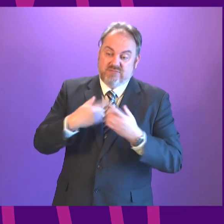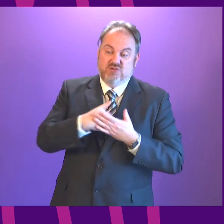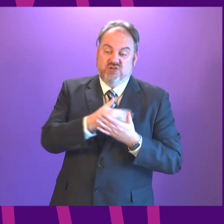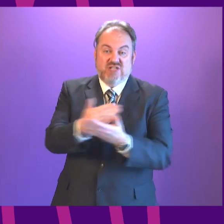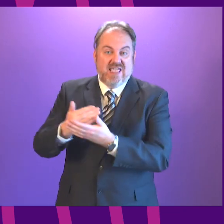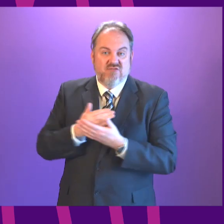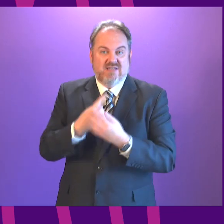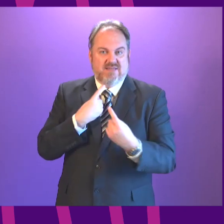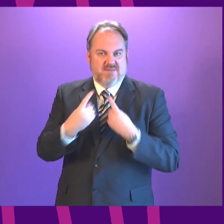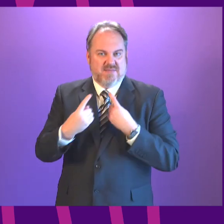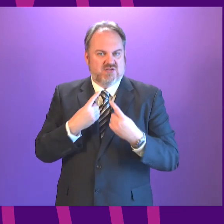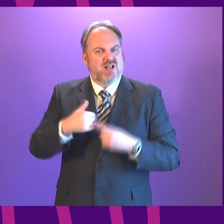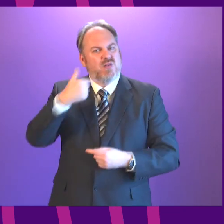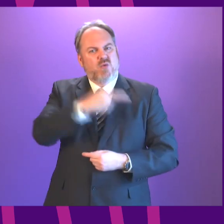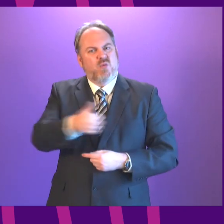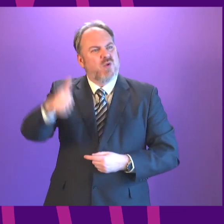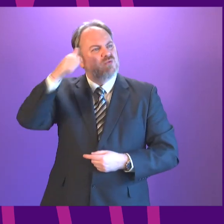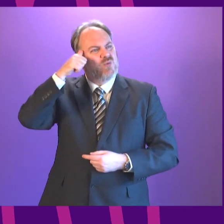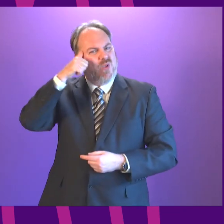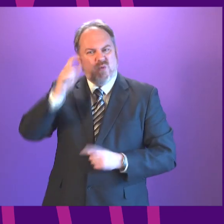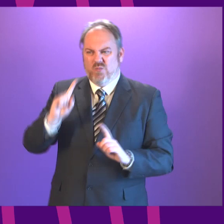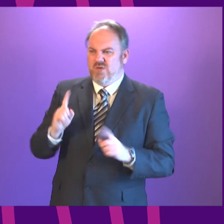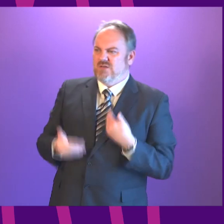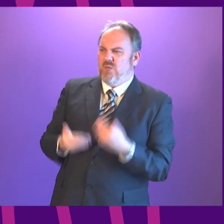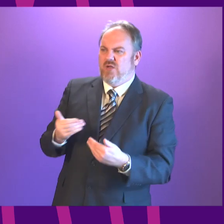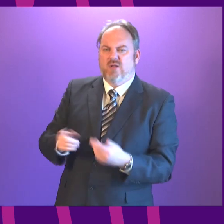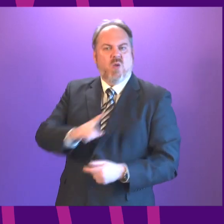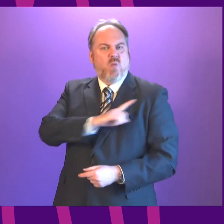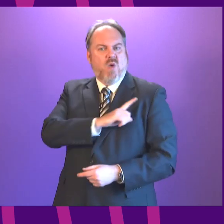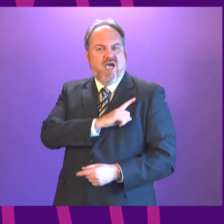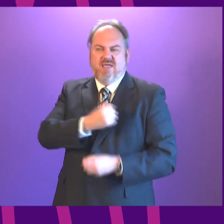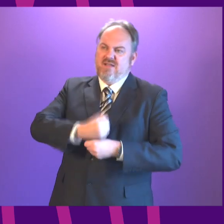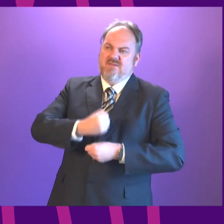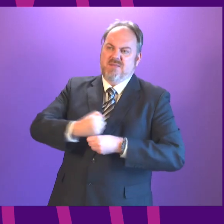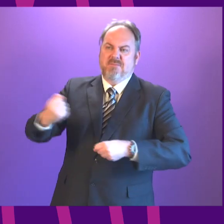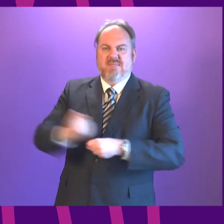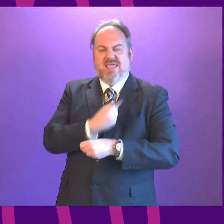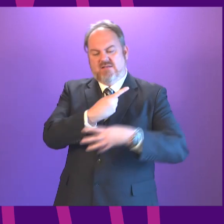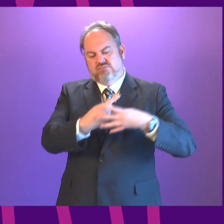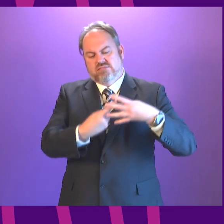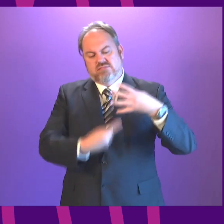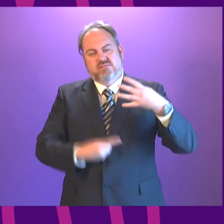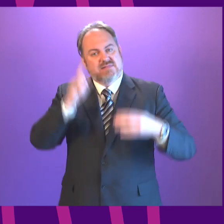for clarity—it is a normal human desire, which I share and on which I want to deliver—I